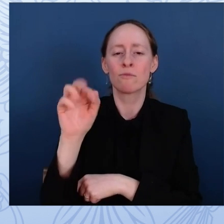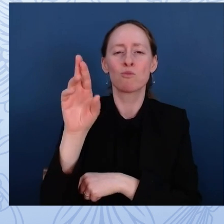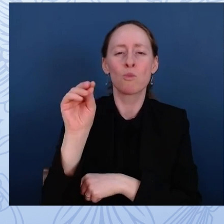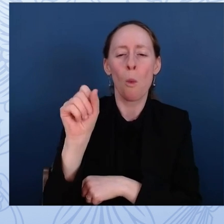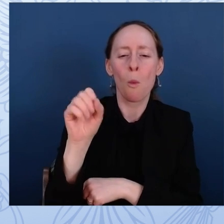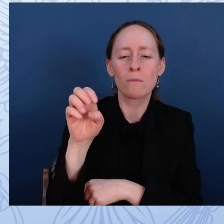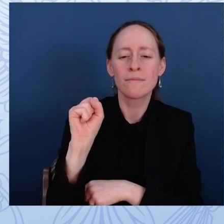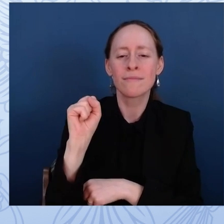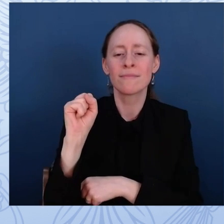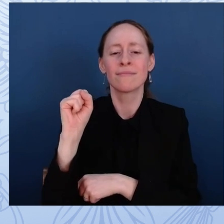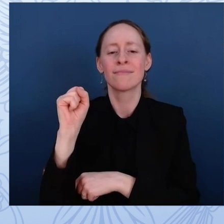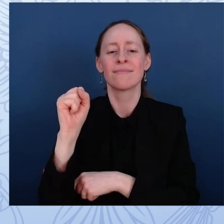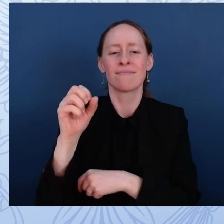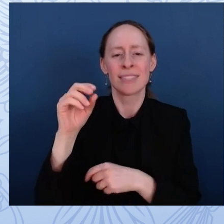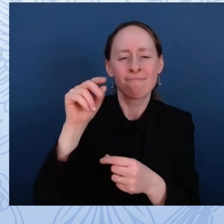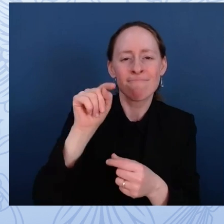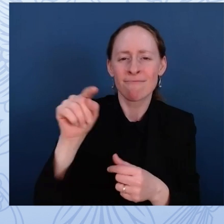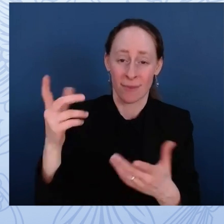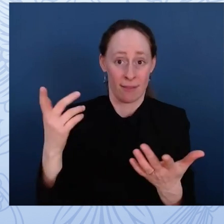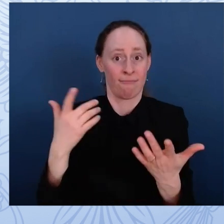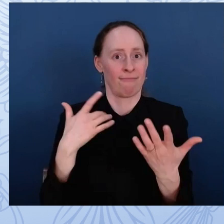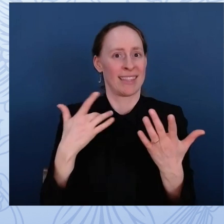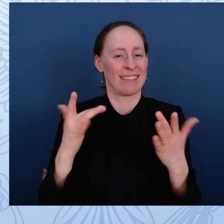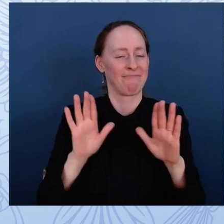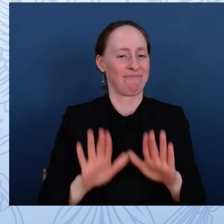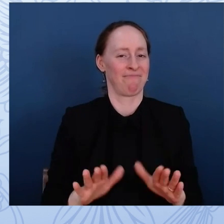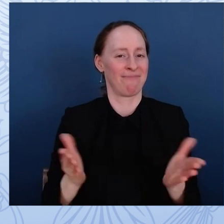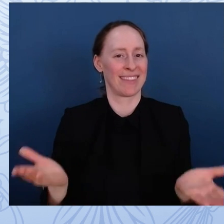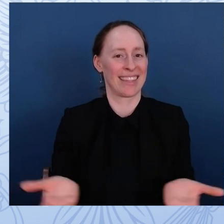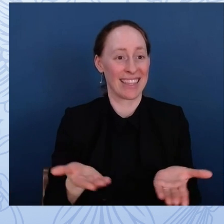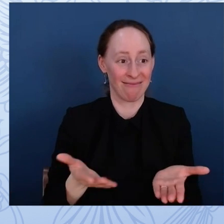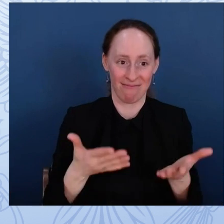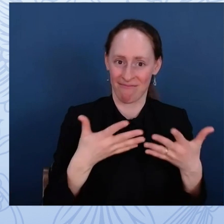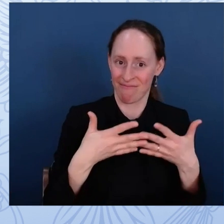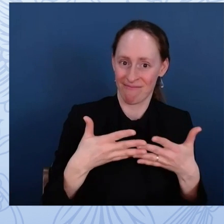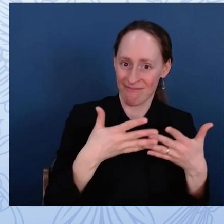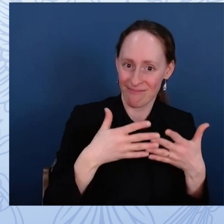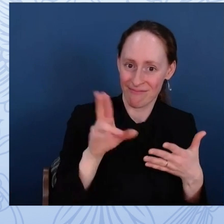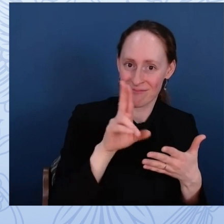sit alongside cherry blossoms. On some tables, The First Lady